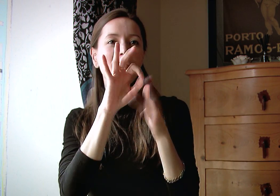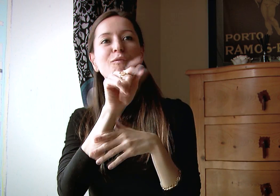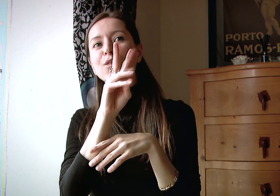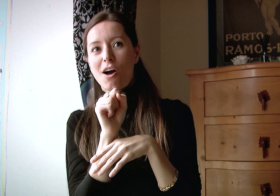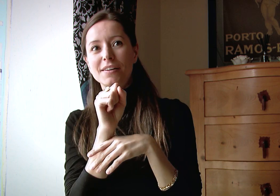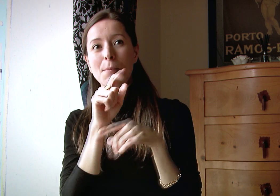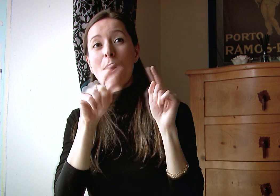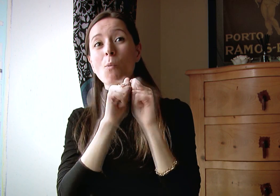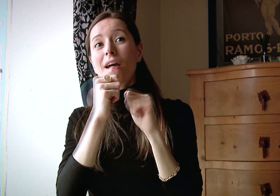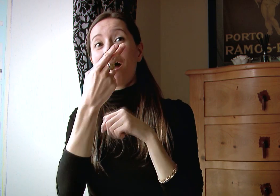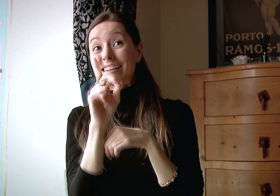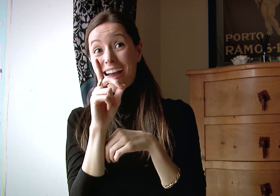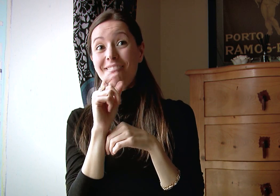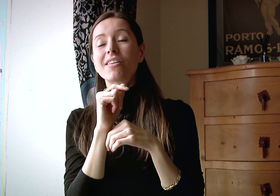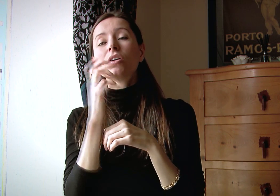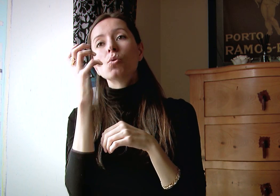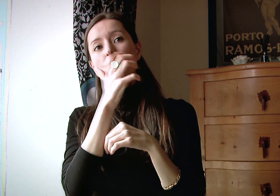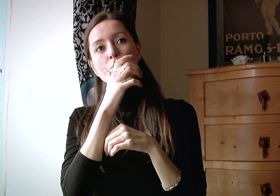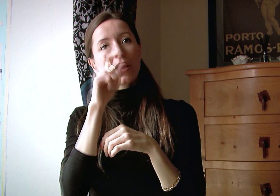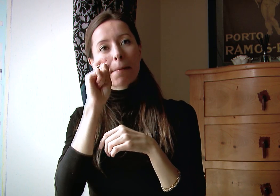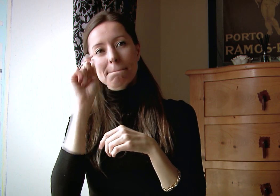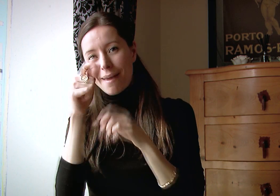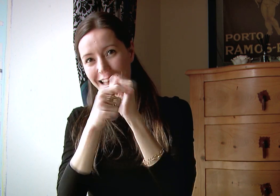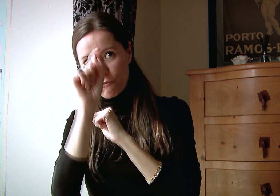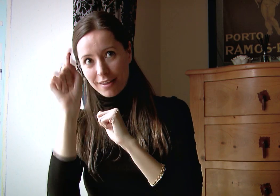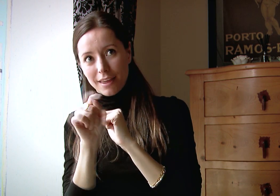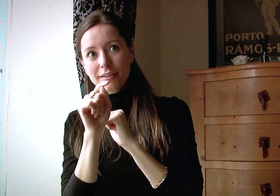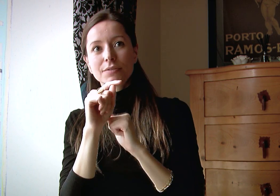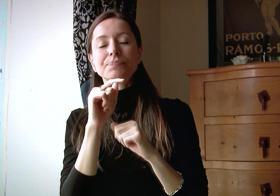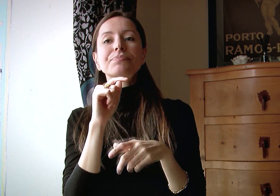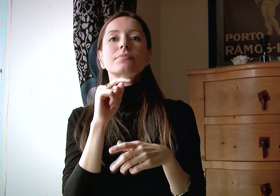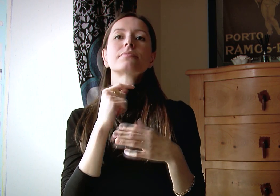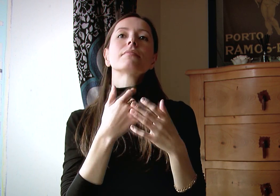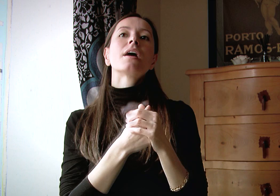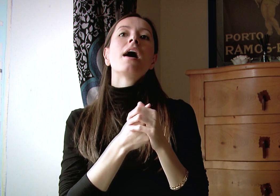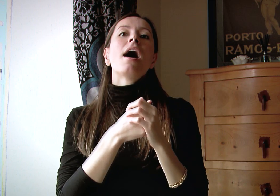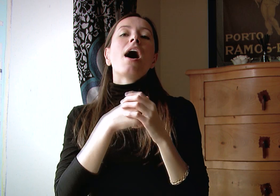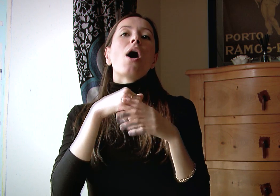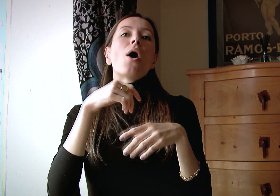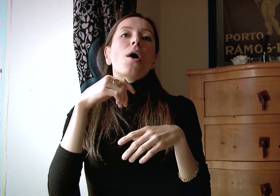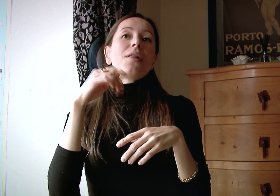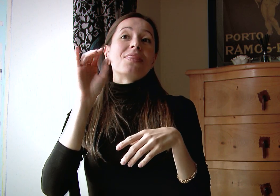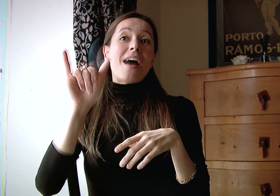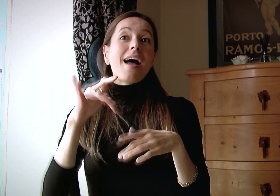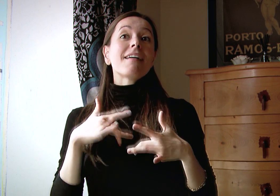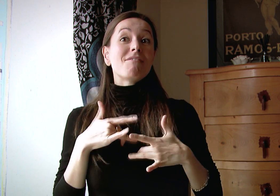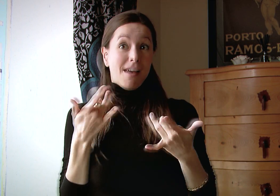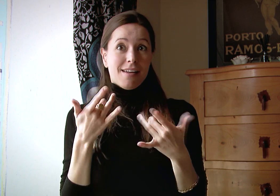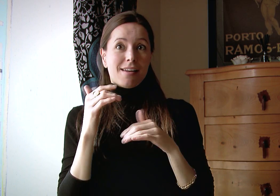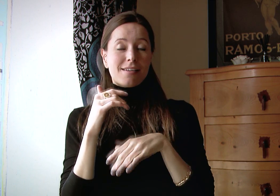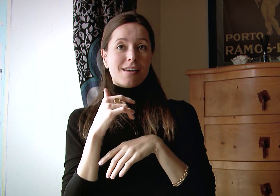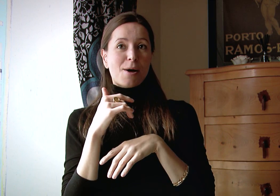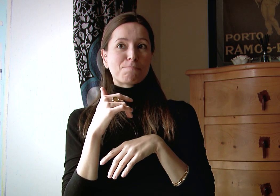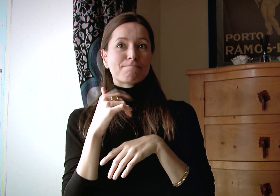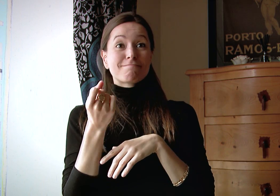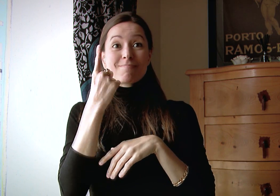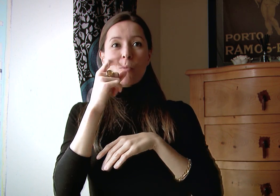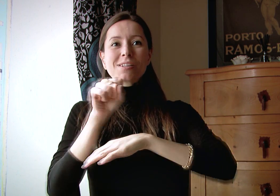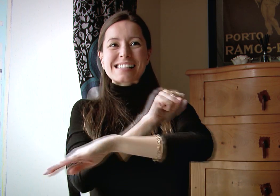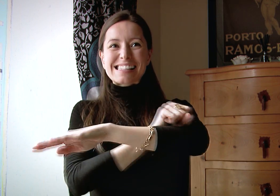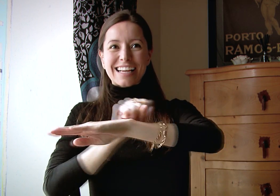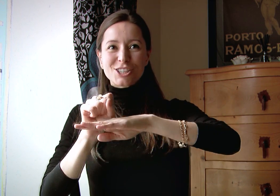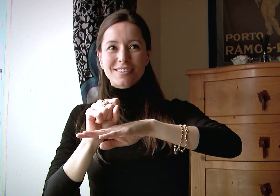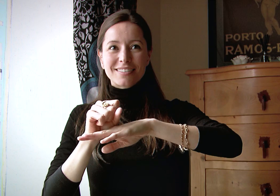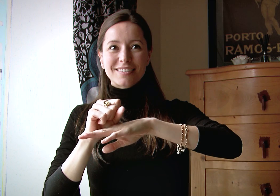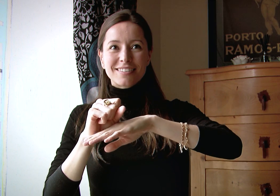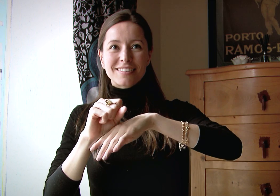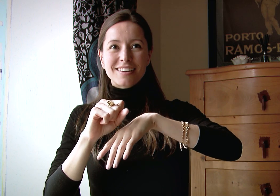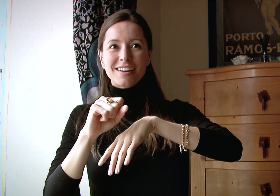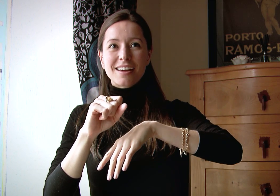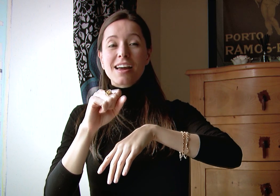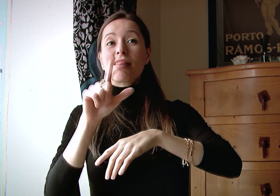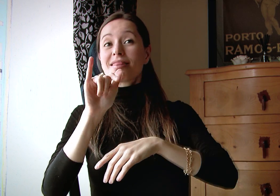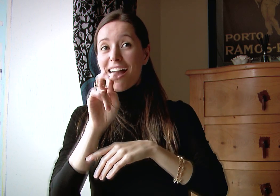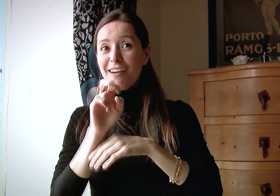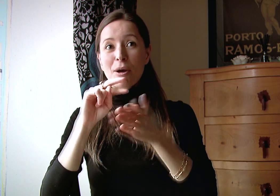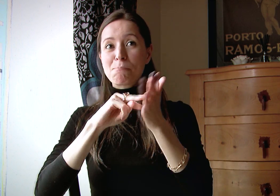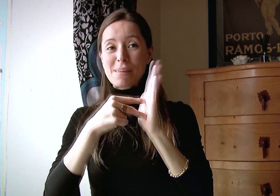However, with HD, you can notice every little detail. The event took place on a stage. Because it was live, everything